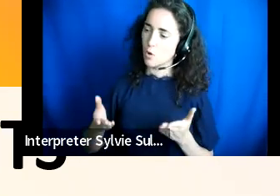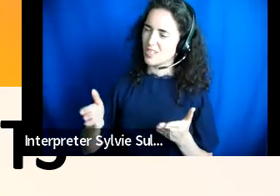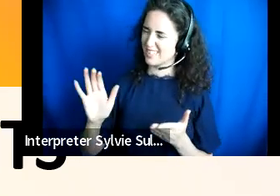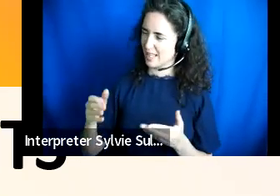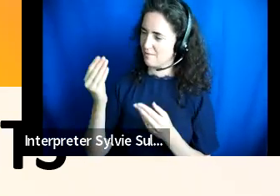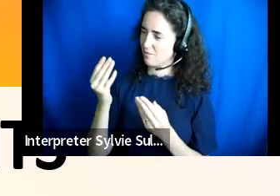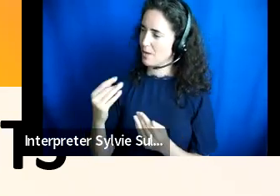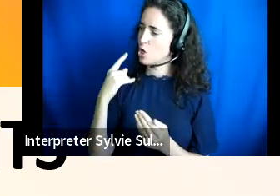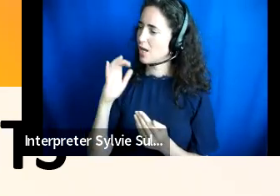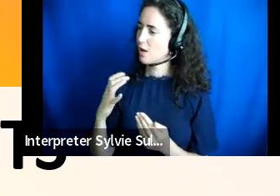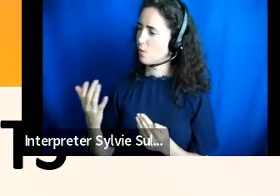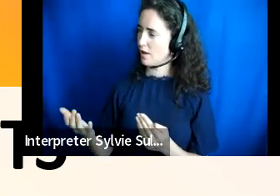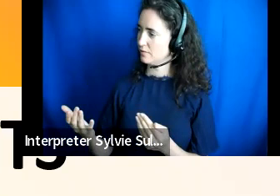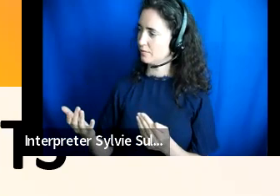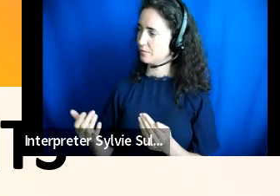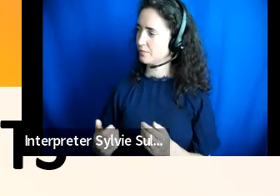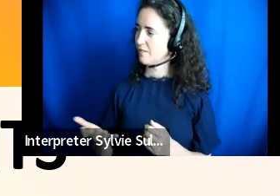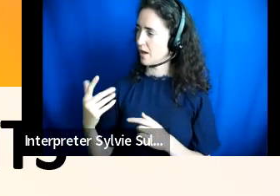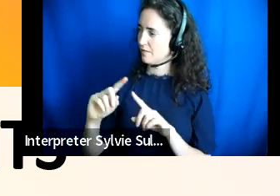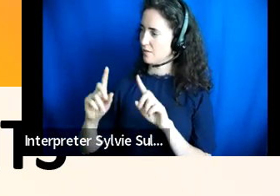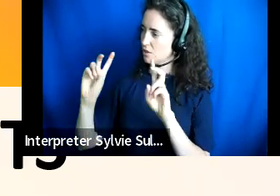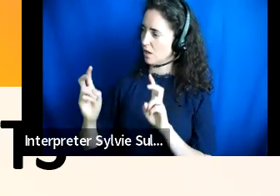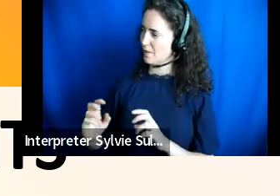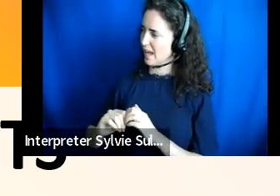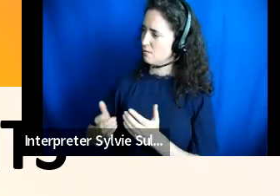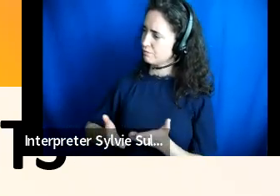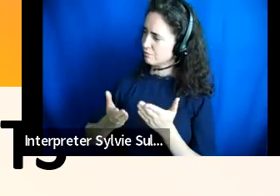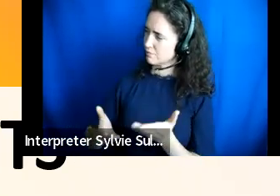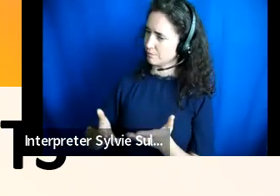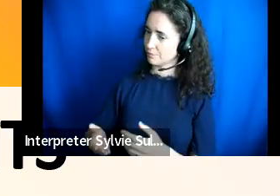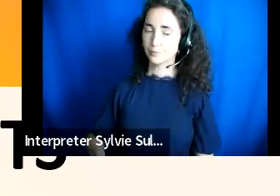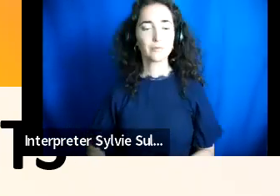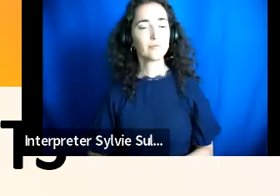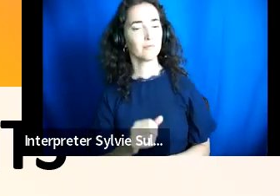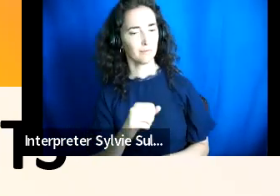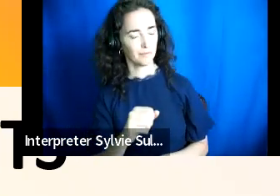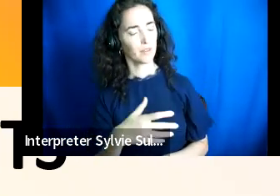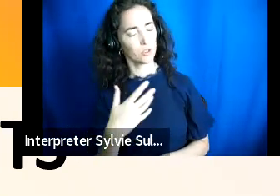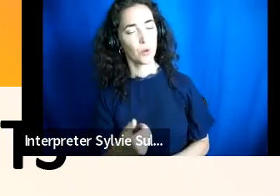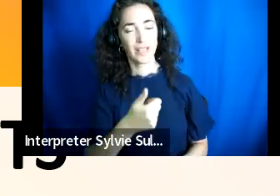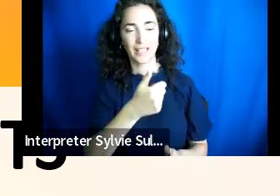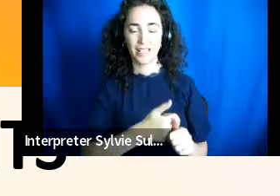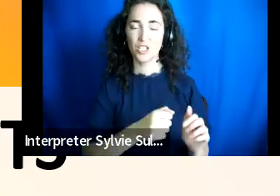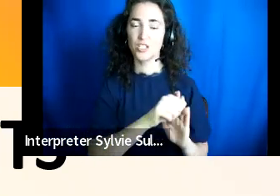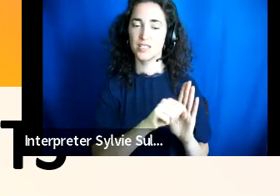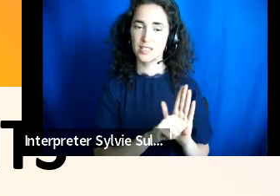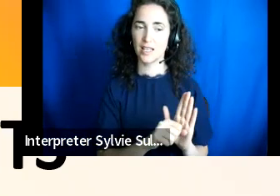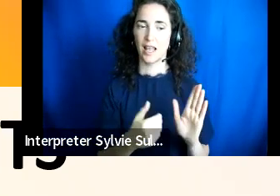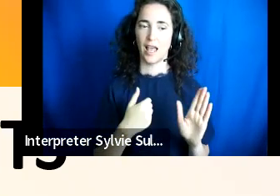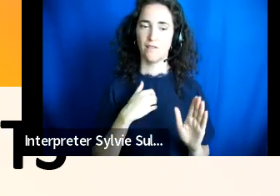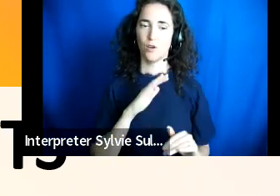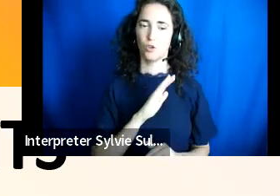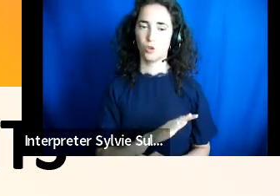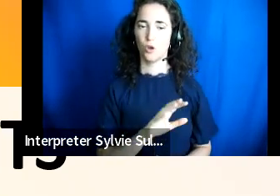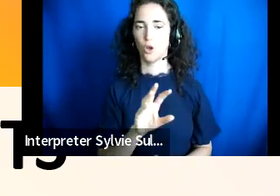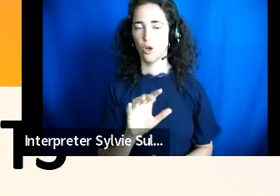You know, in these 5 topics? Yeah. So each State runs their while up as they see fit.